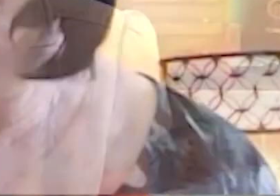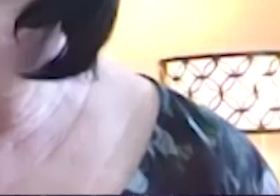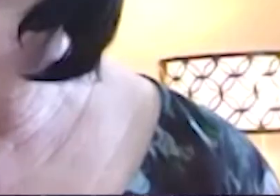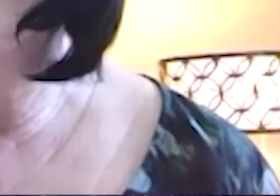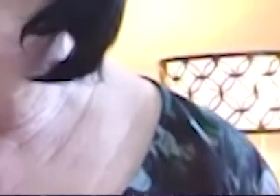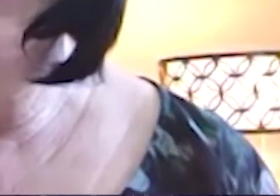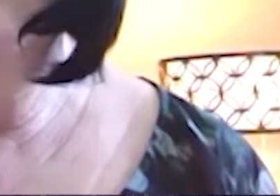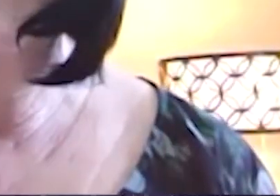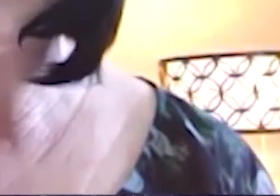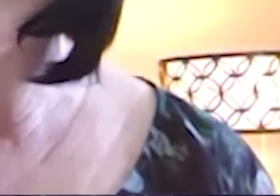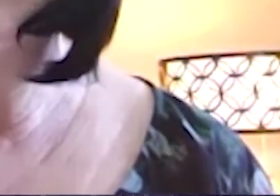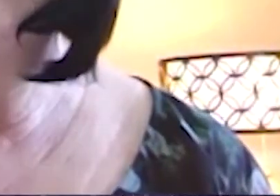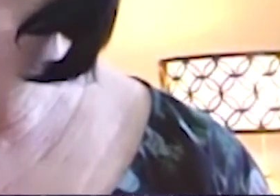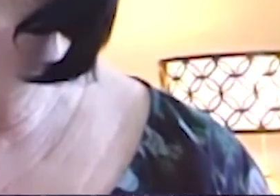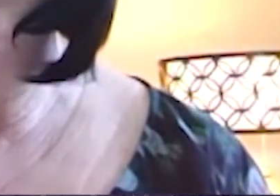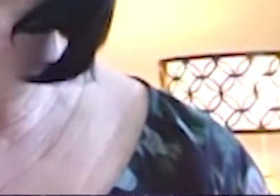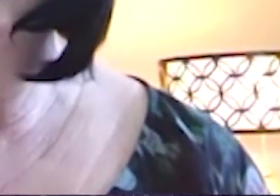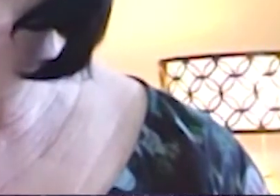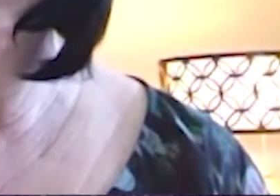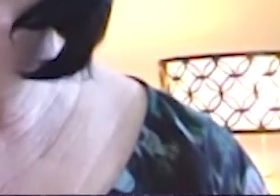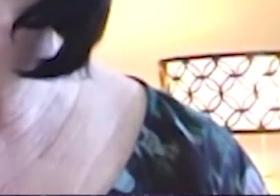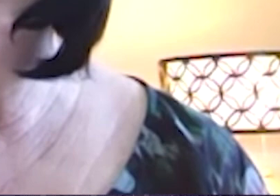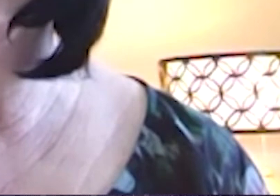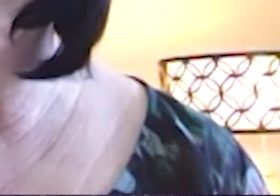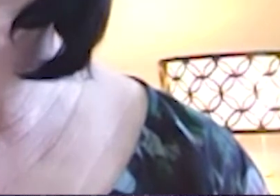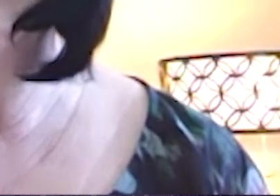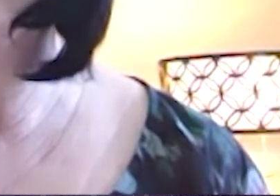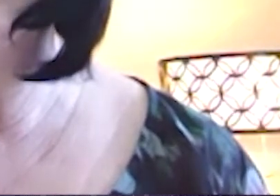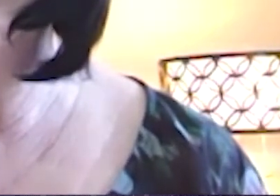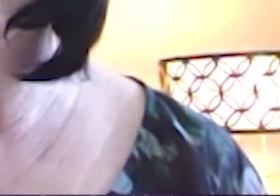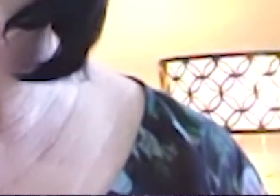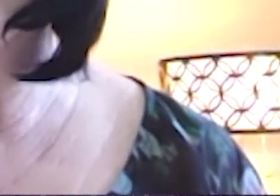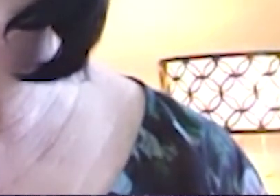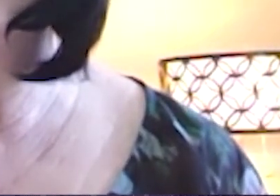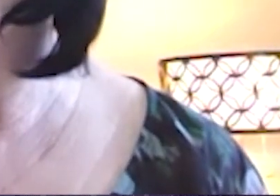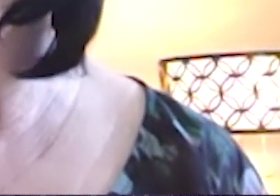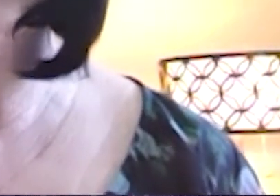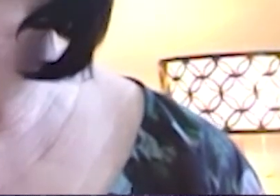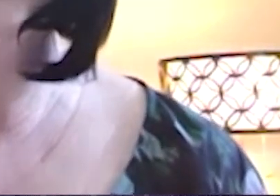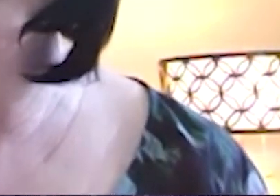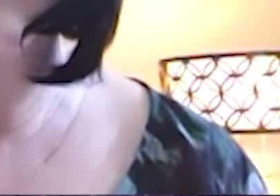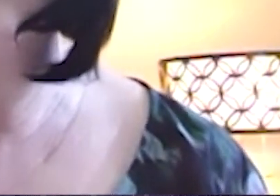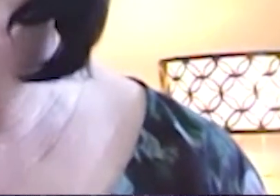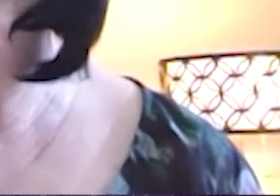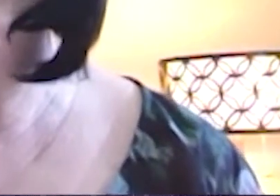Hello, I'm Representative Kim Williams, and I'm so glad I could be here for this virtual proclamation